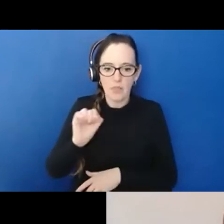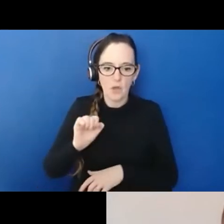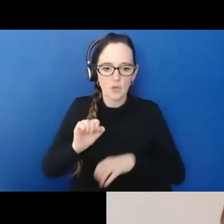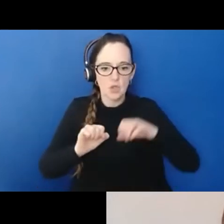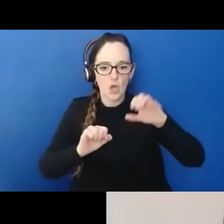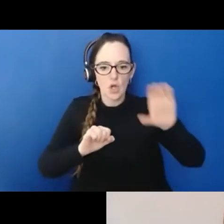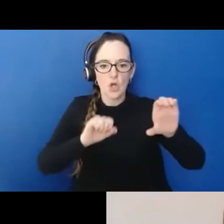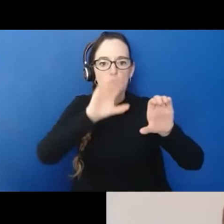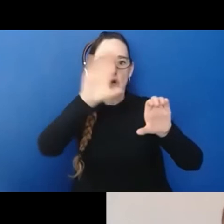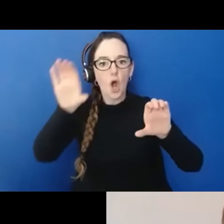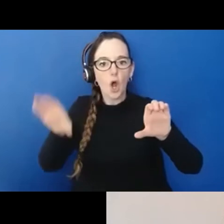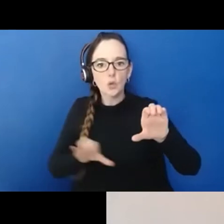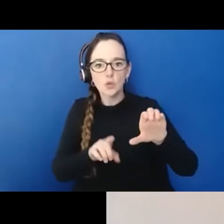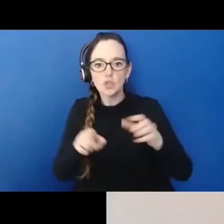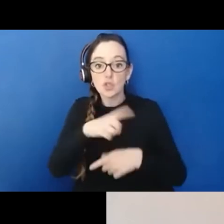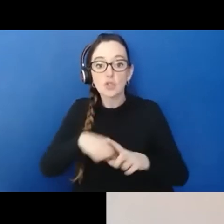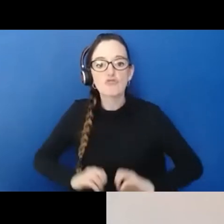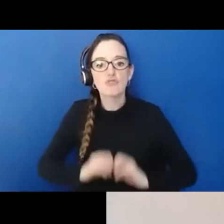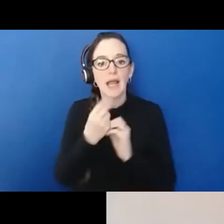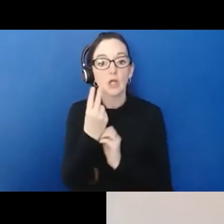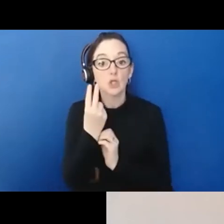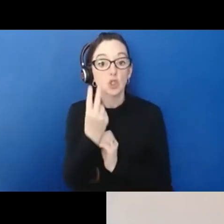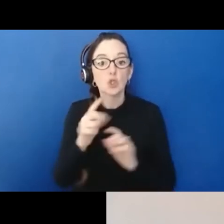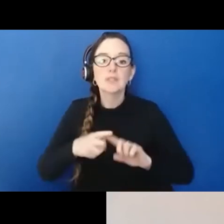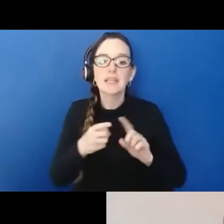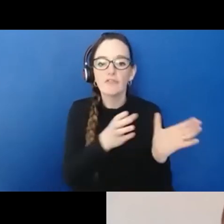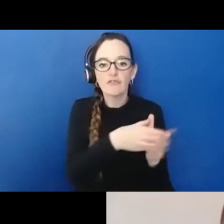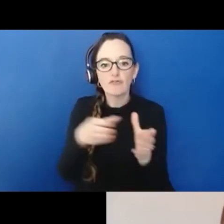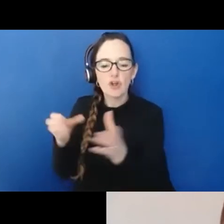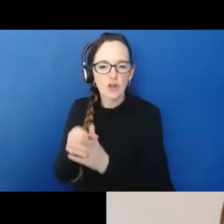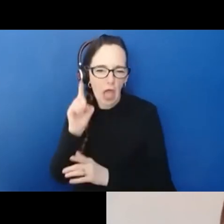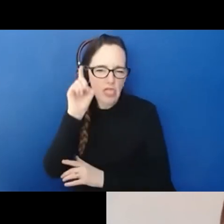think tanks which also ran at a global community which